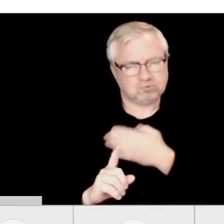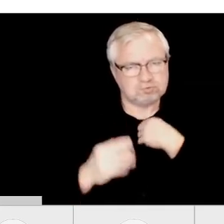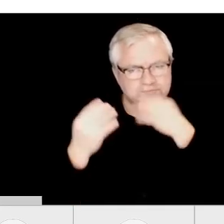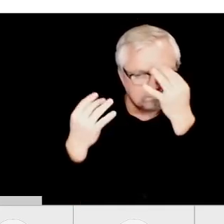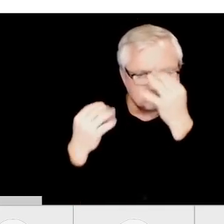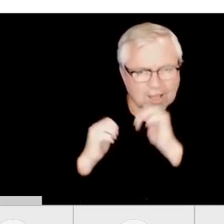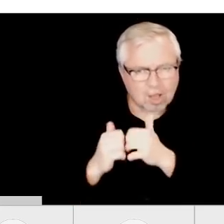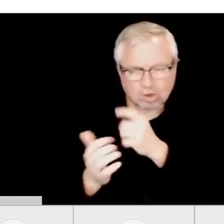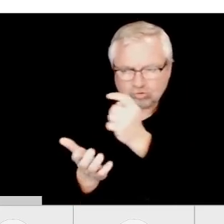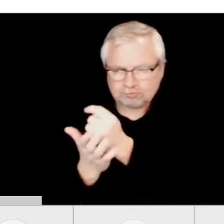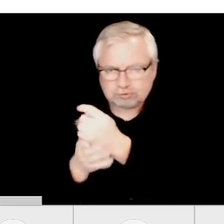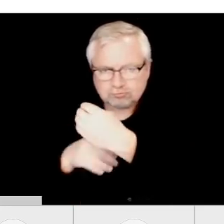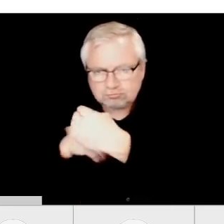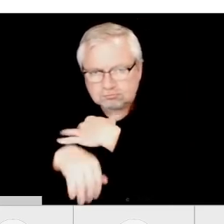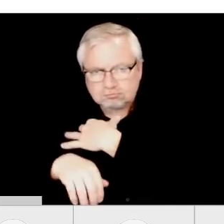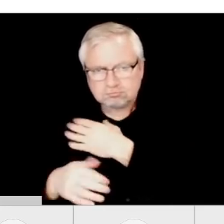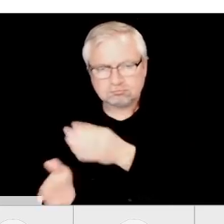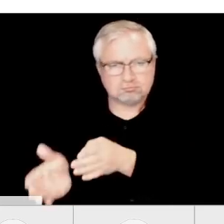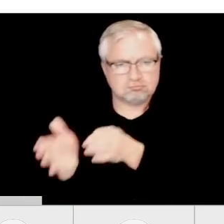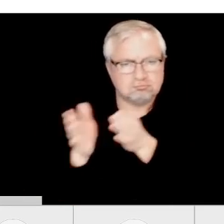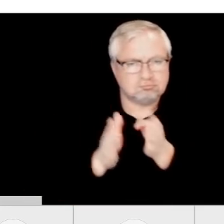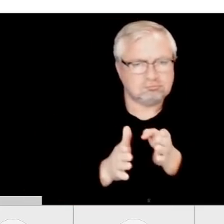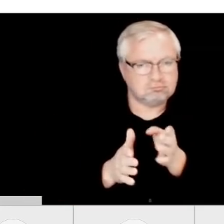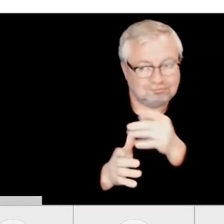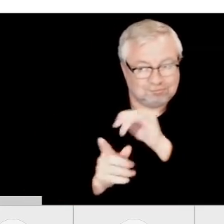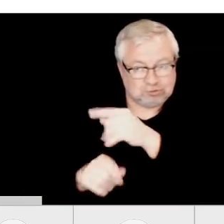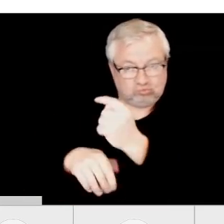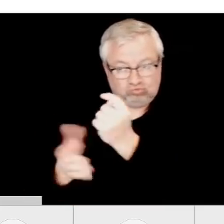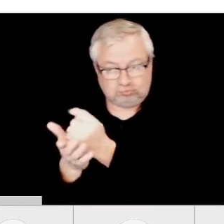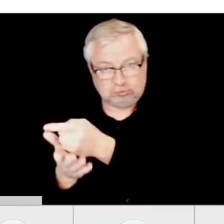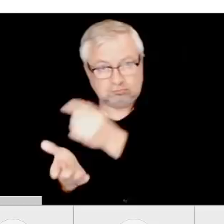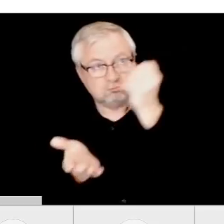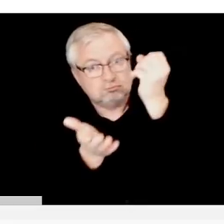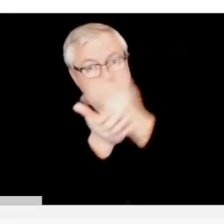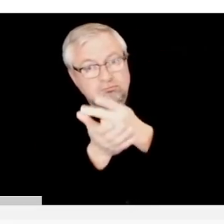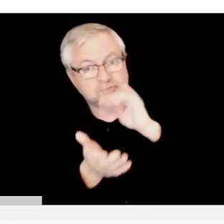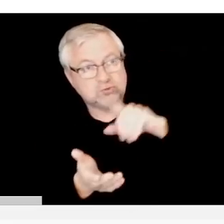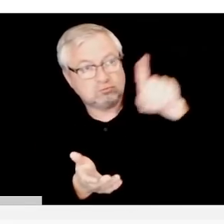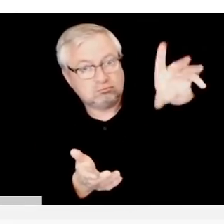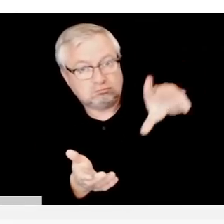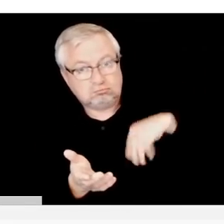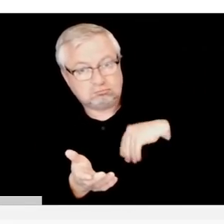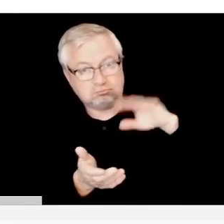extent that it has been authorized for in-home treatment, so rather than just